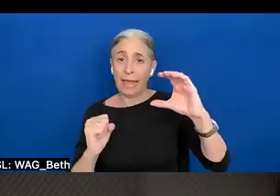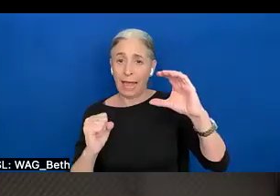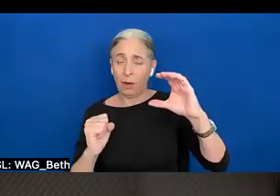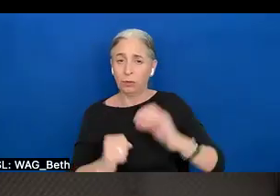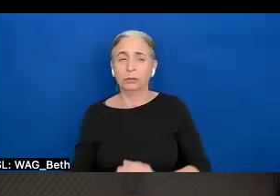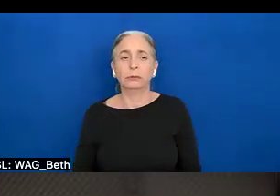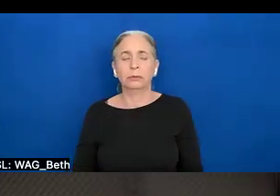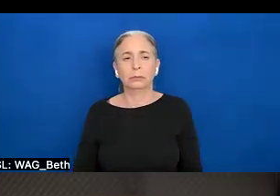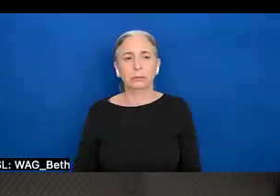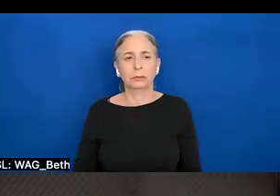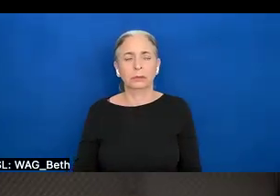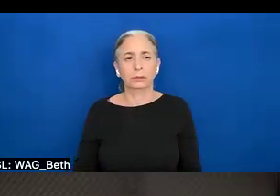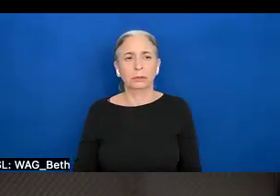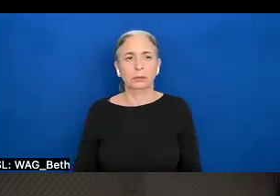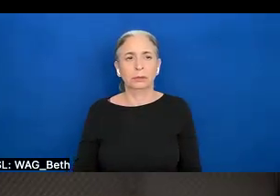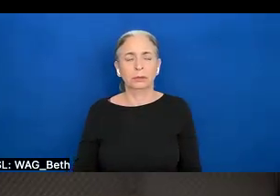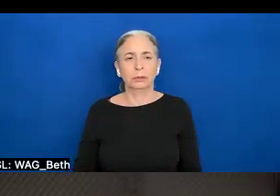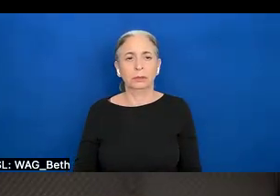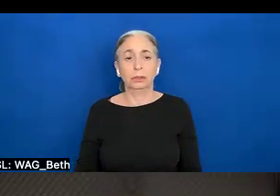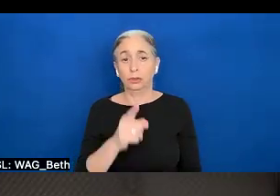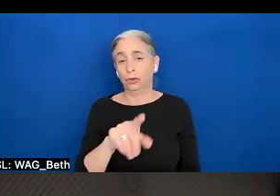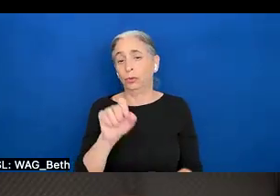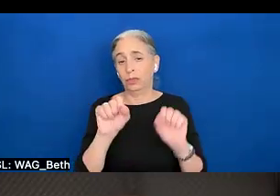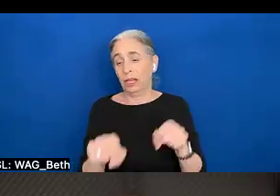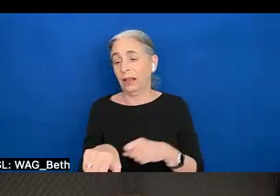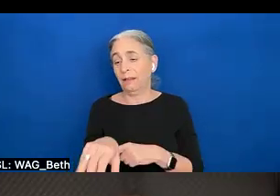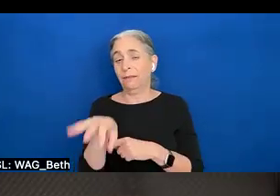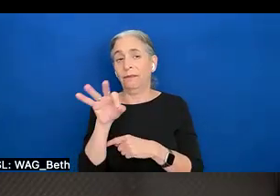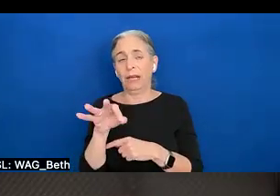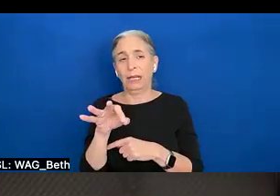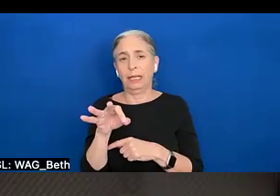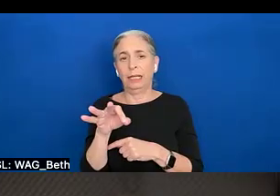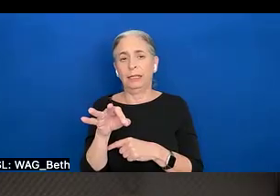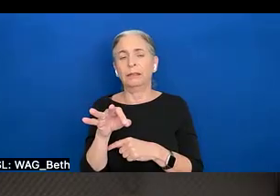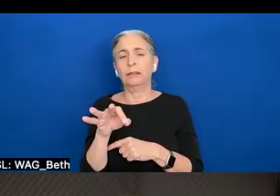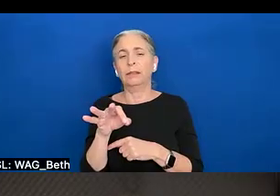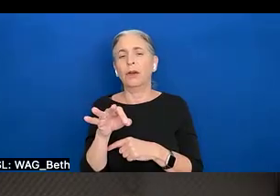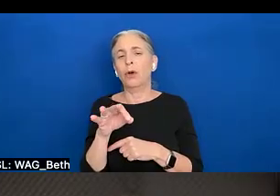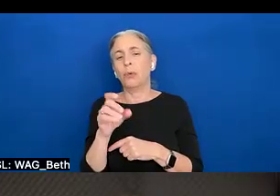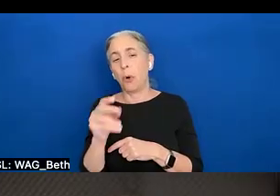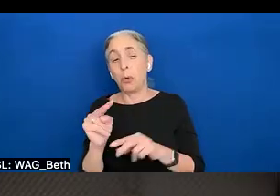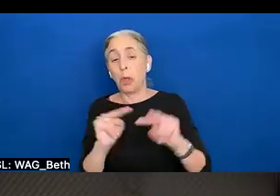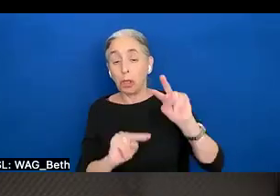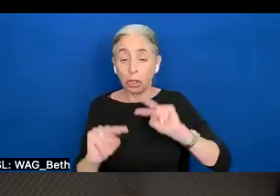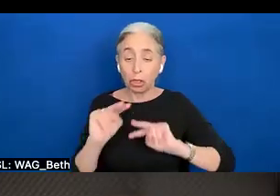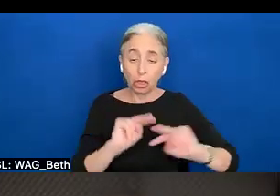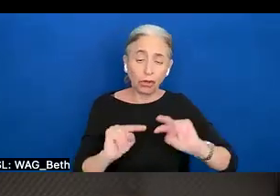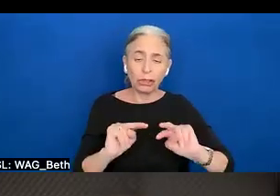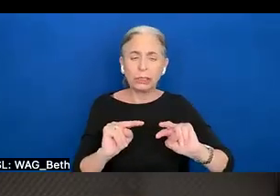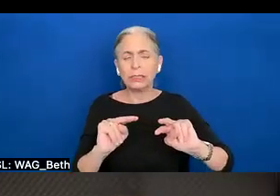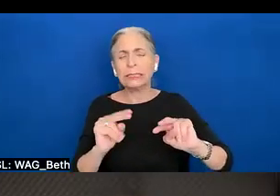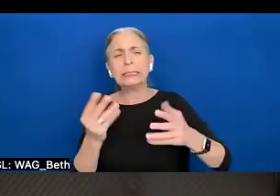you can have after overview of what the layout offer.